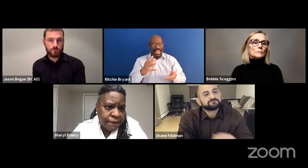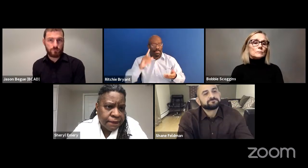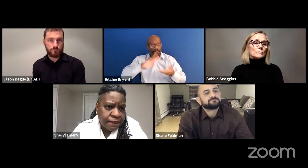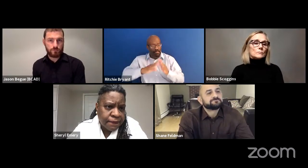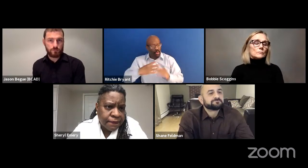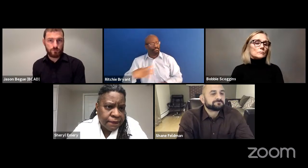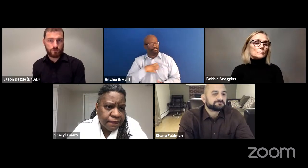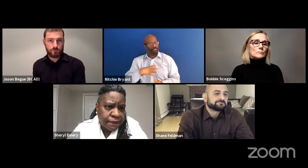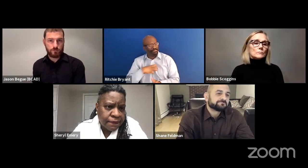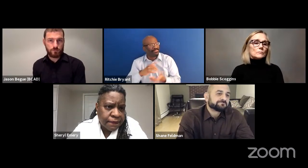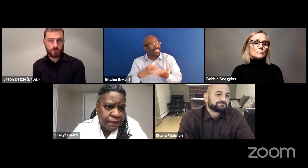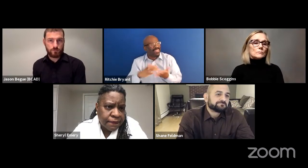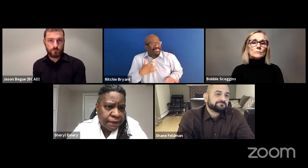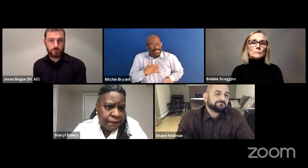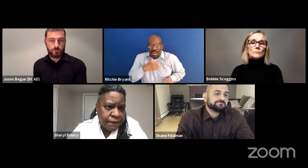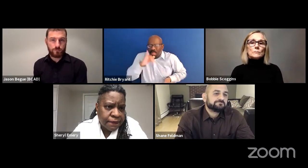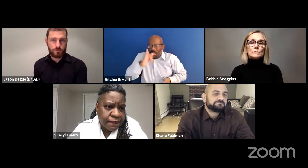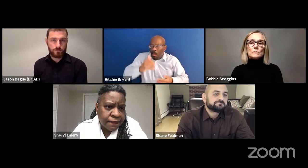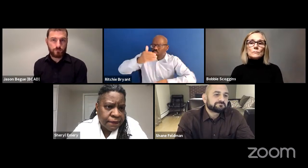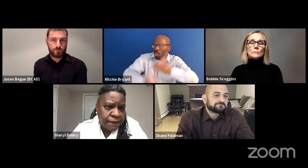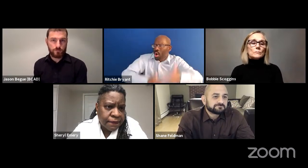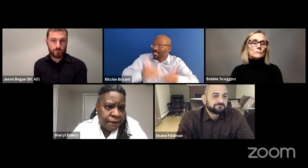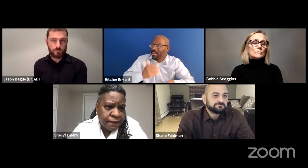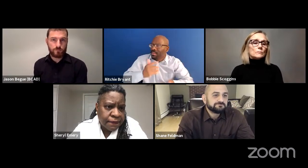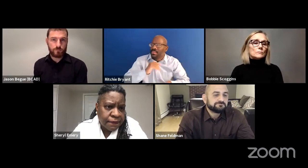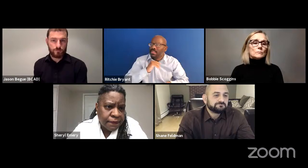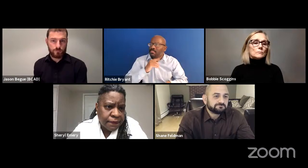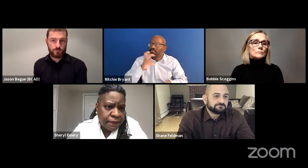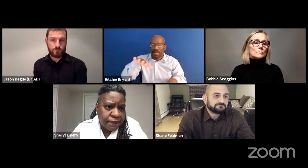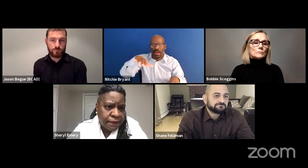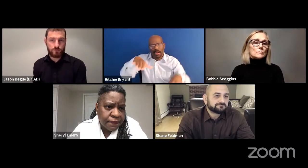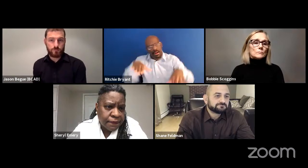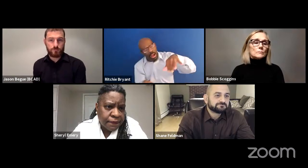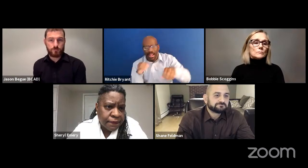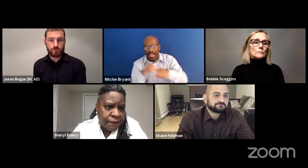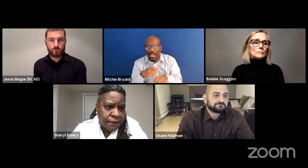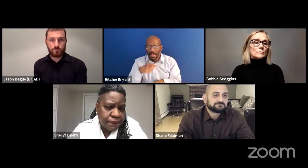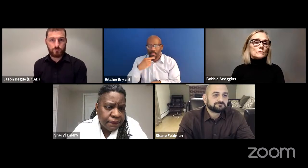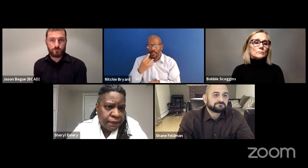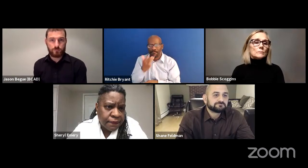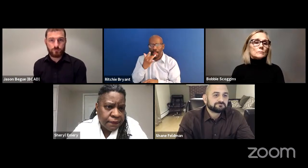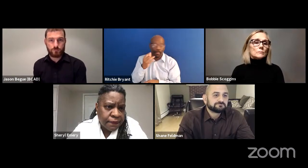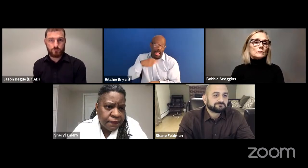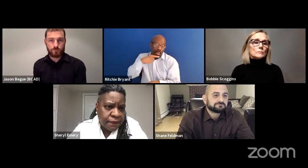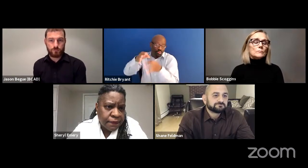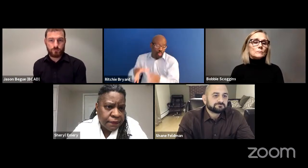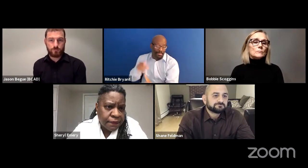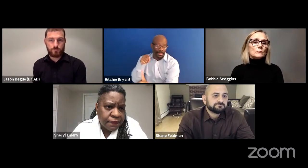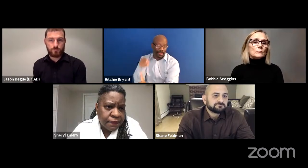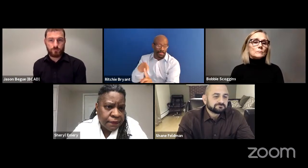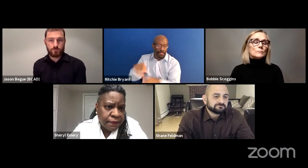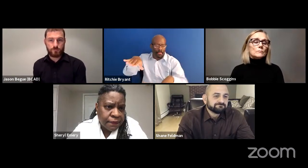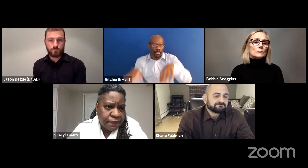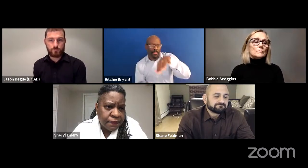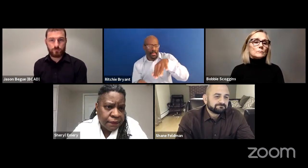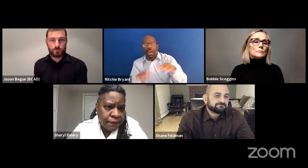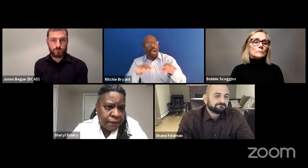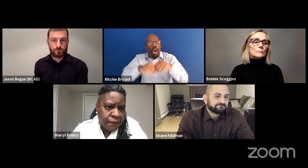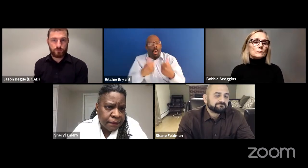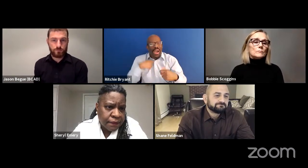it's rough waters we need to navigate, but again we need to consider the process and